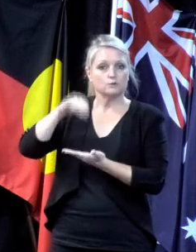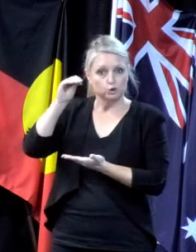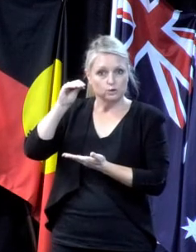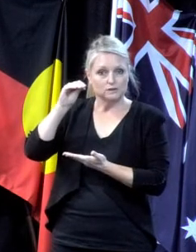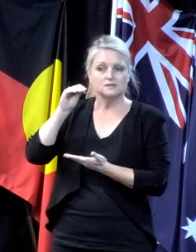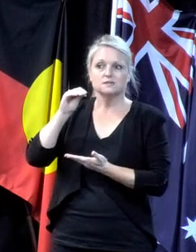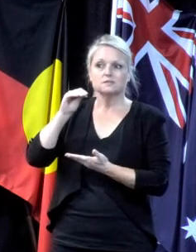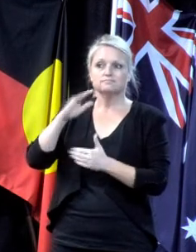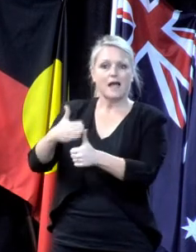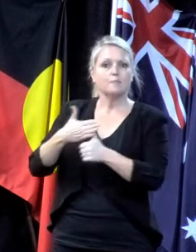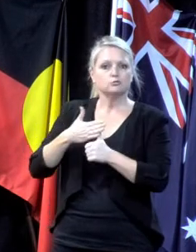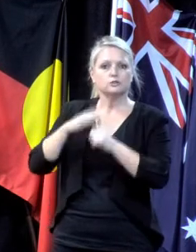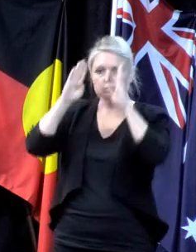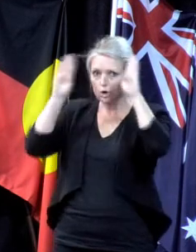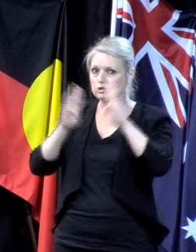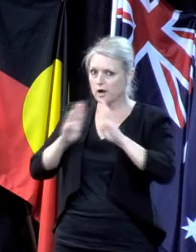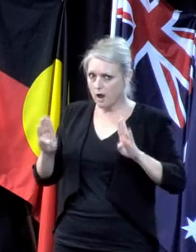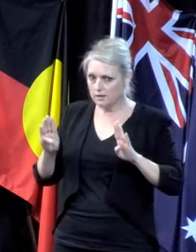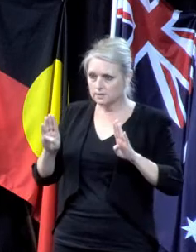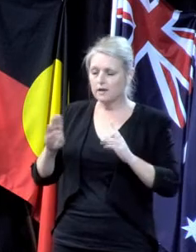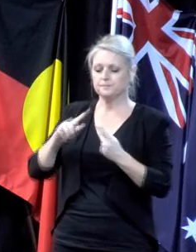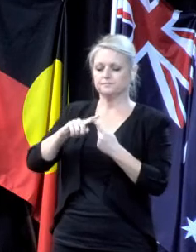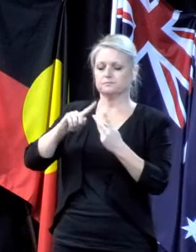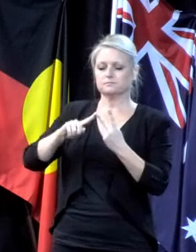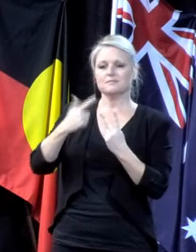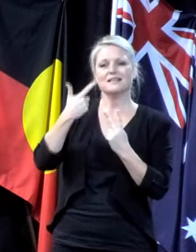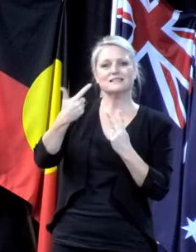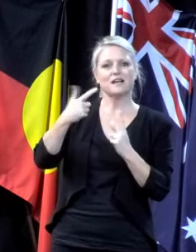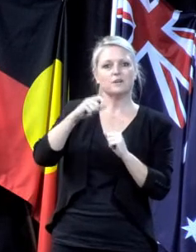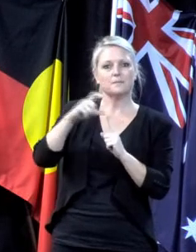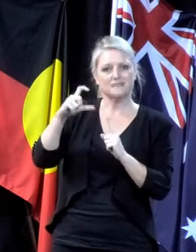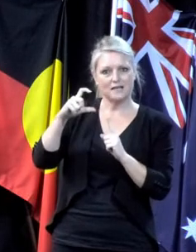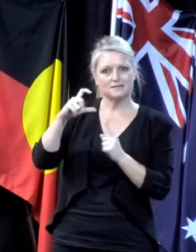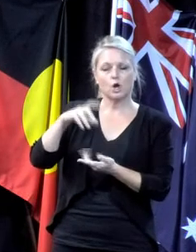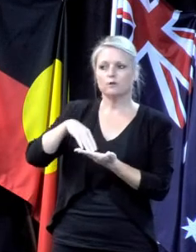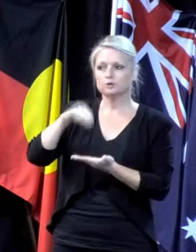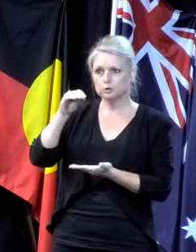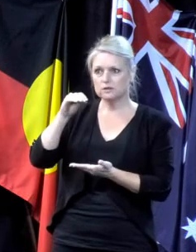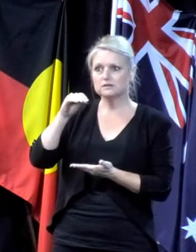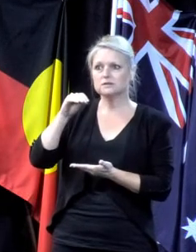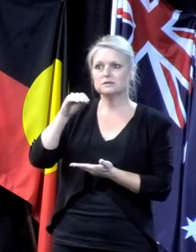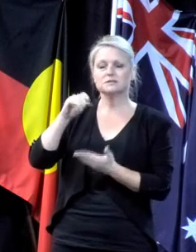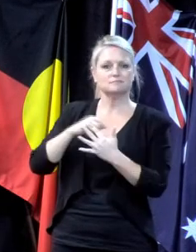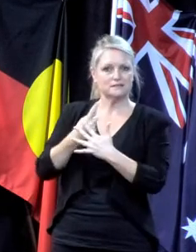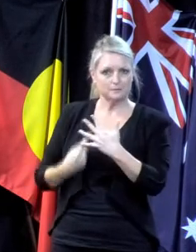I’ve got 7% of students that students with disability. Seven.